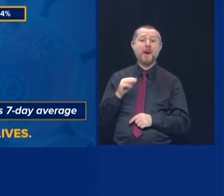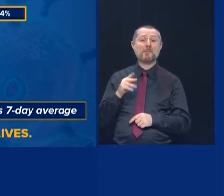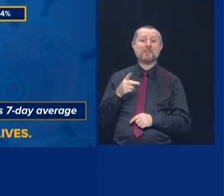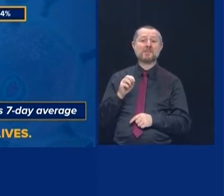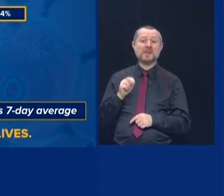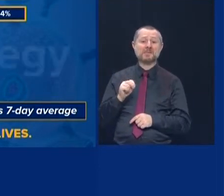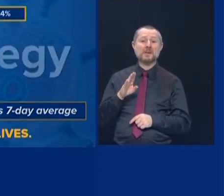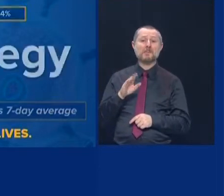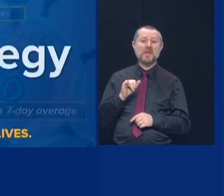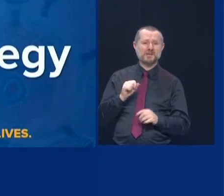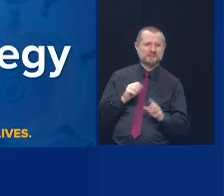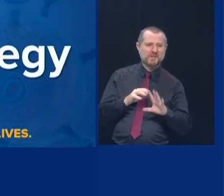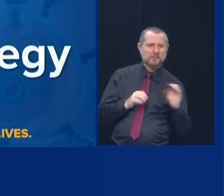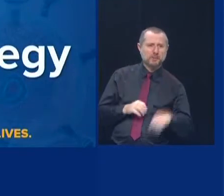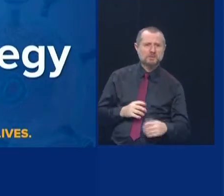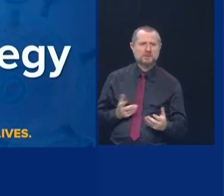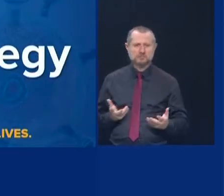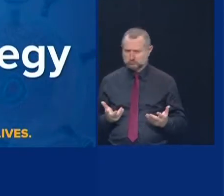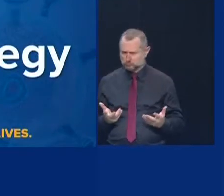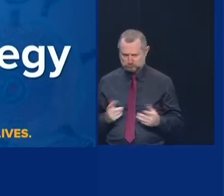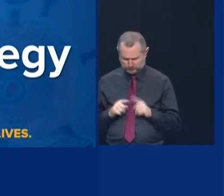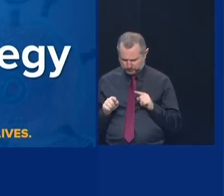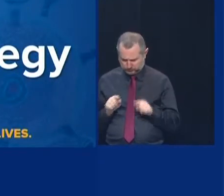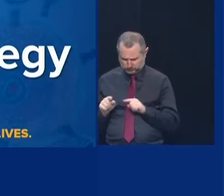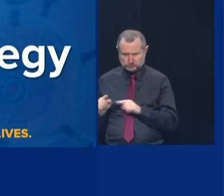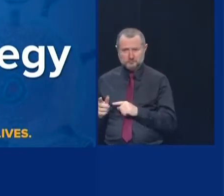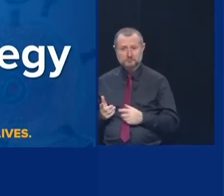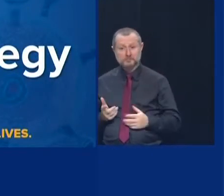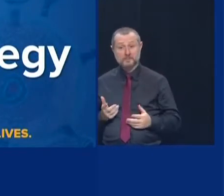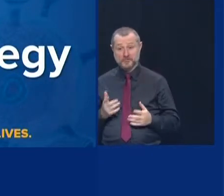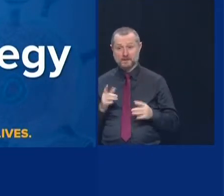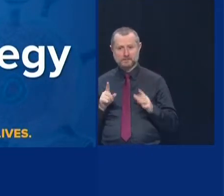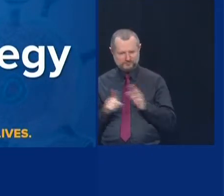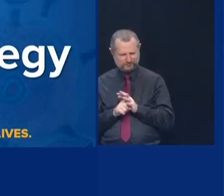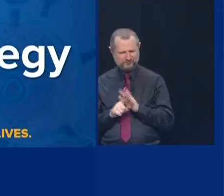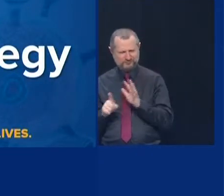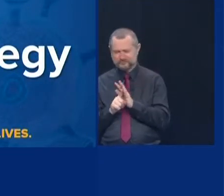SUFFOLK, YOU GO FROM 1% IN STONYBROOK TO 5%, FIVE TIMES IN